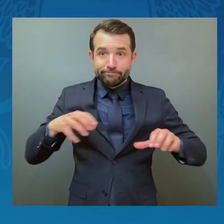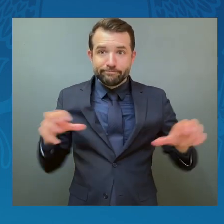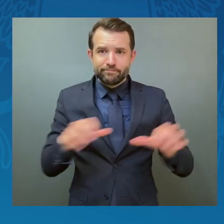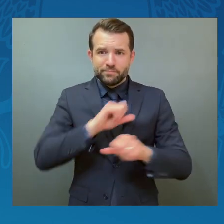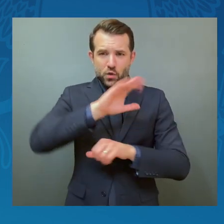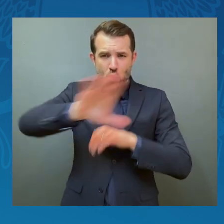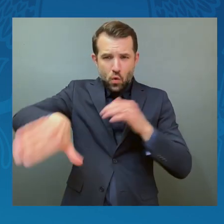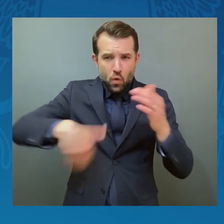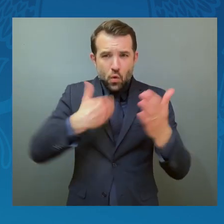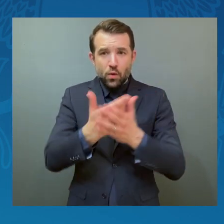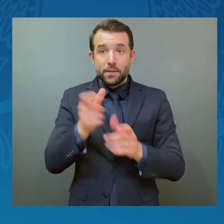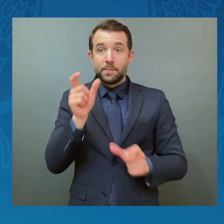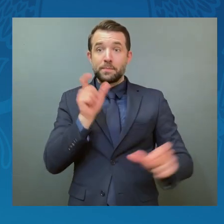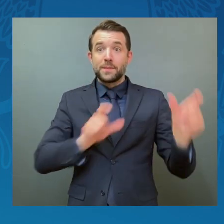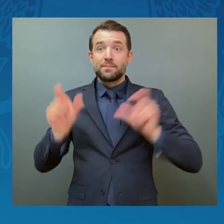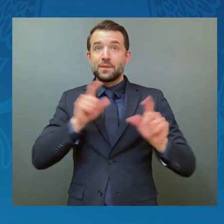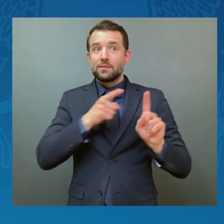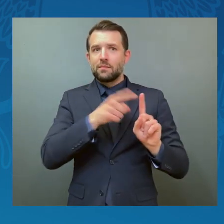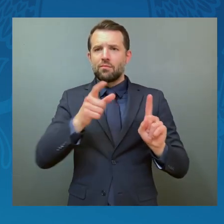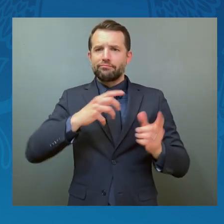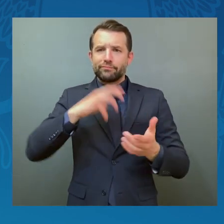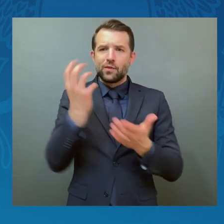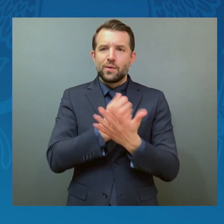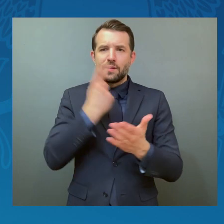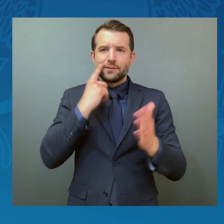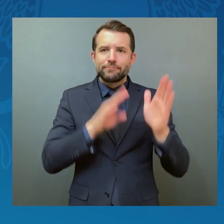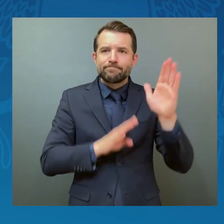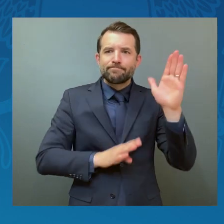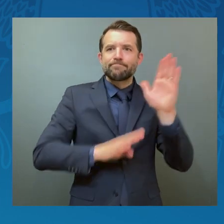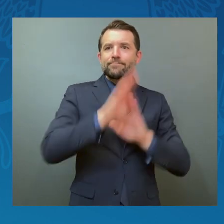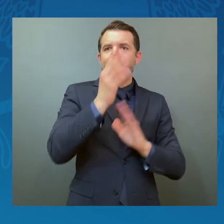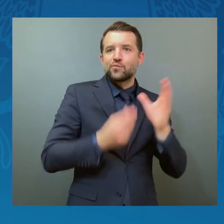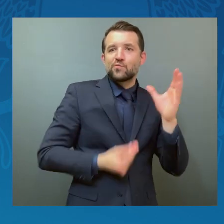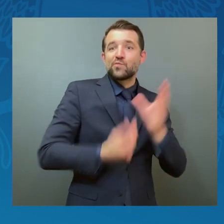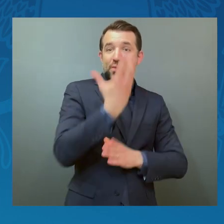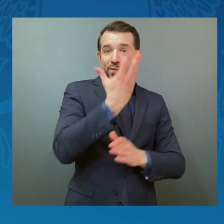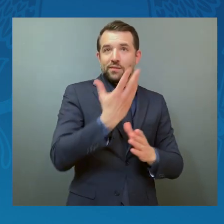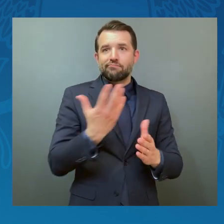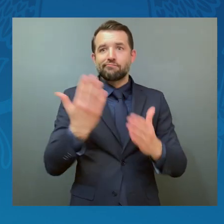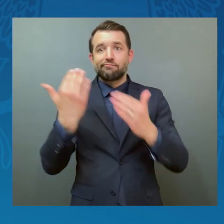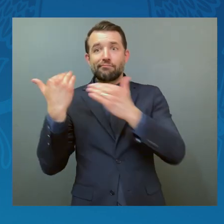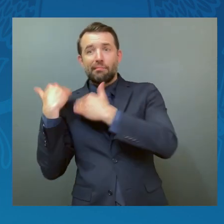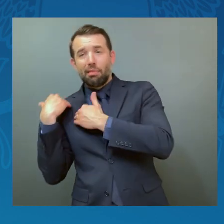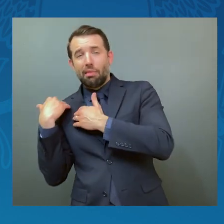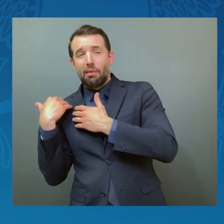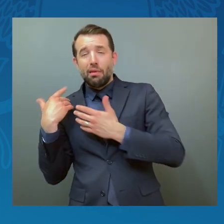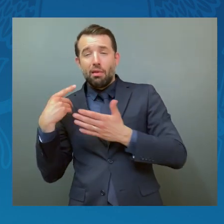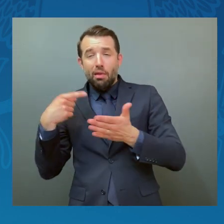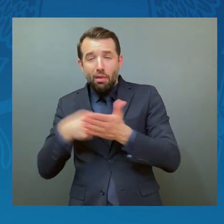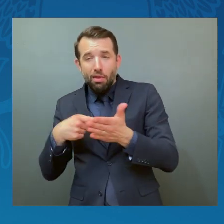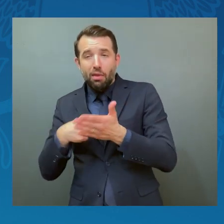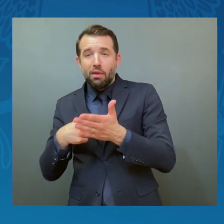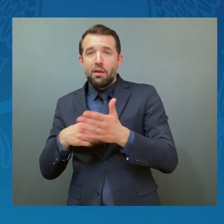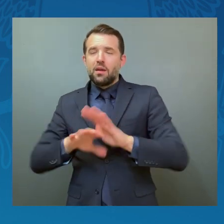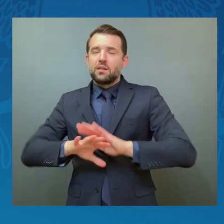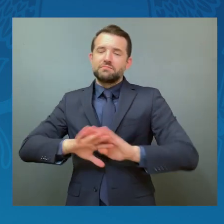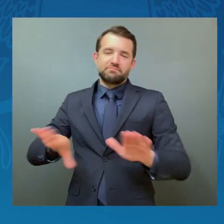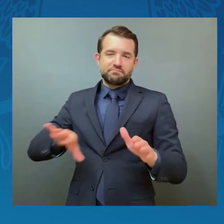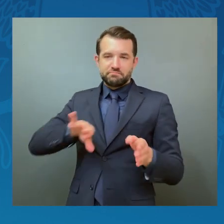and to thrive, free of the burden of medical debt. I thank you all again, all the leaders who are here,